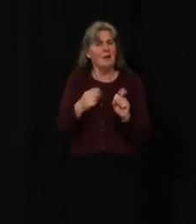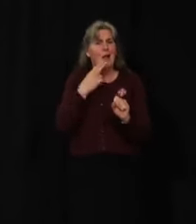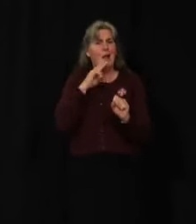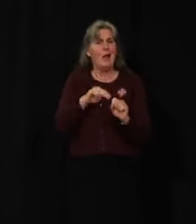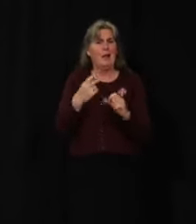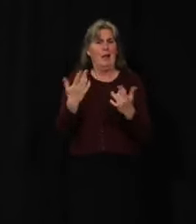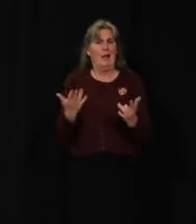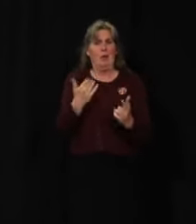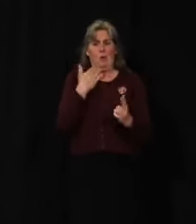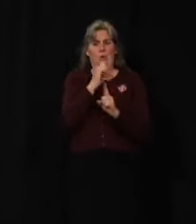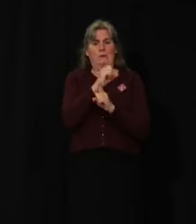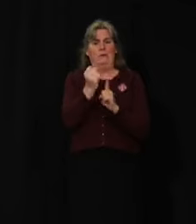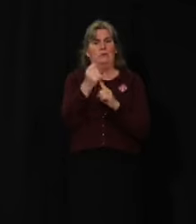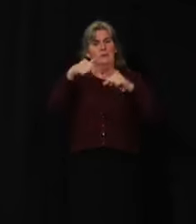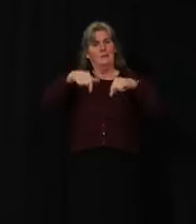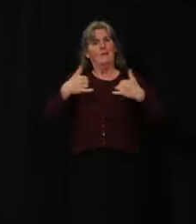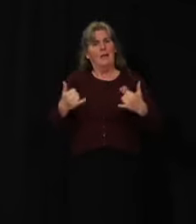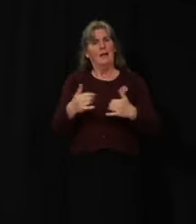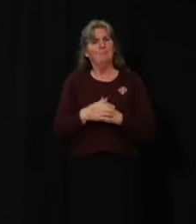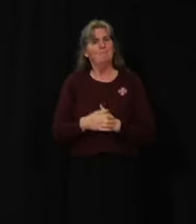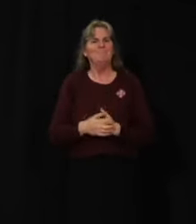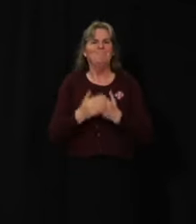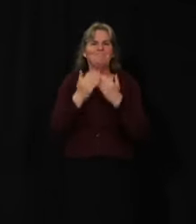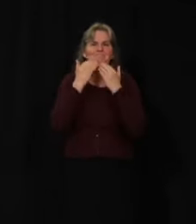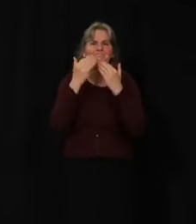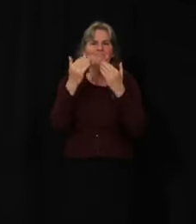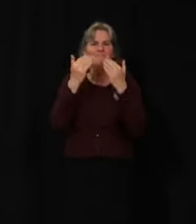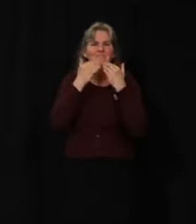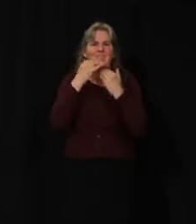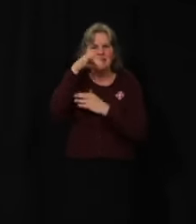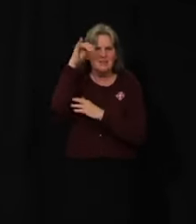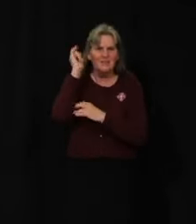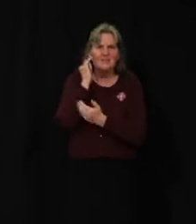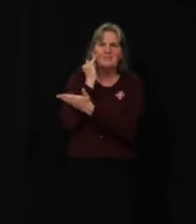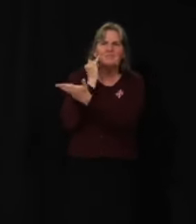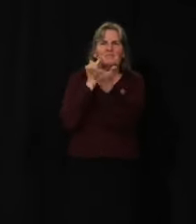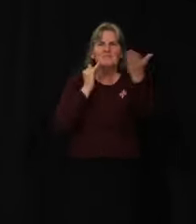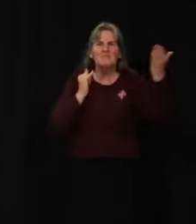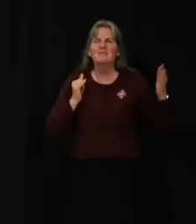be in a fortunate position today. Thank you again for your diligence, your commitment to